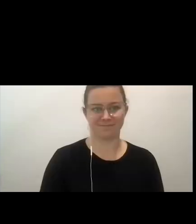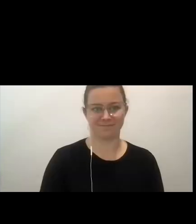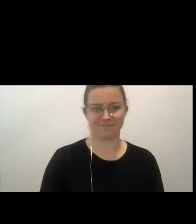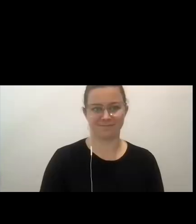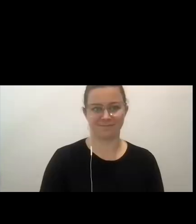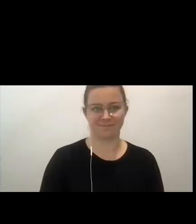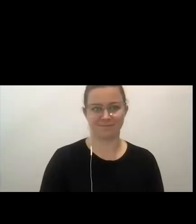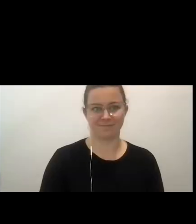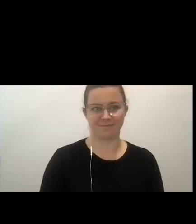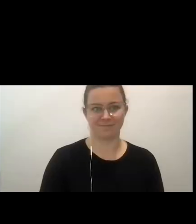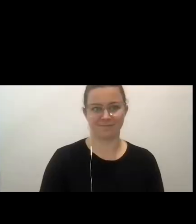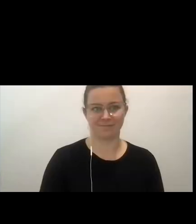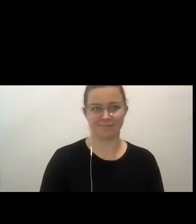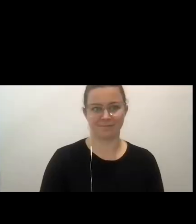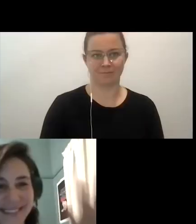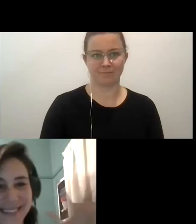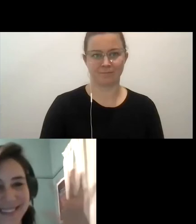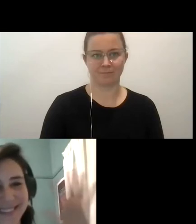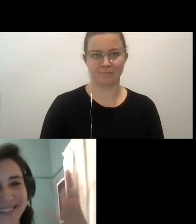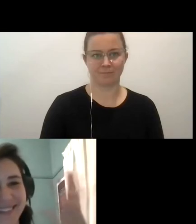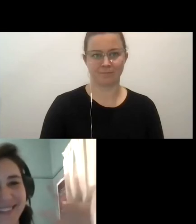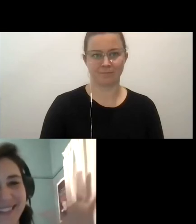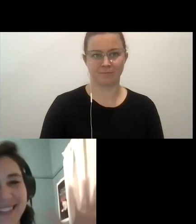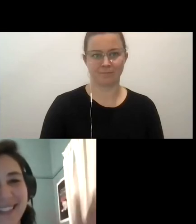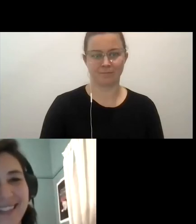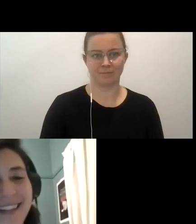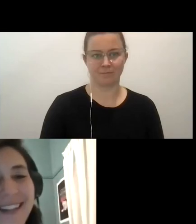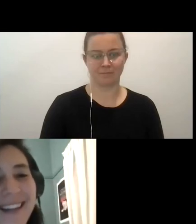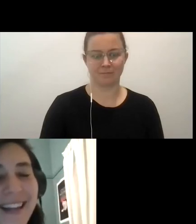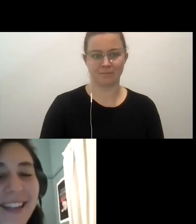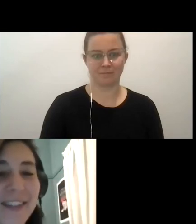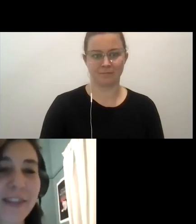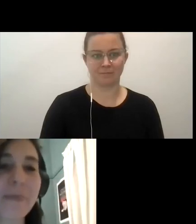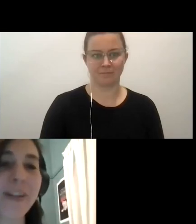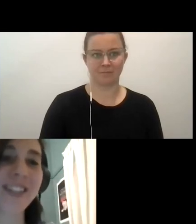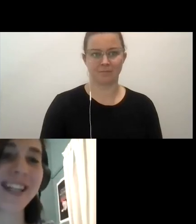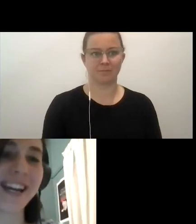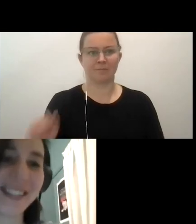Thank you so much, Darren.